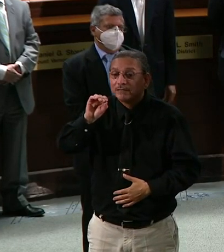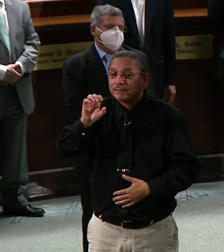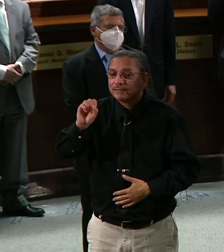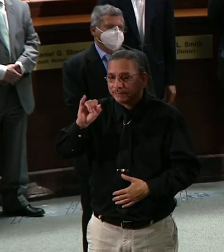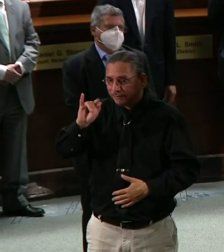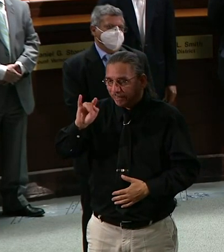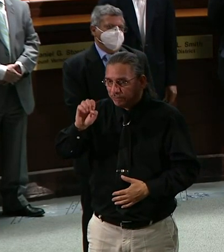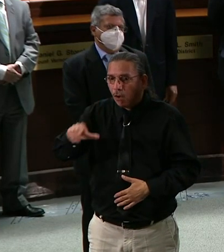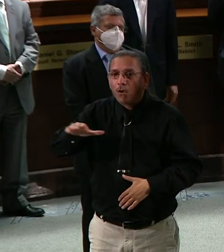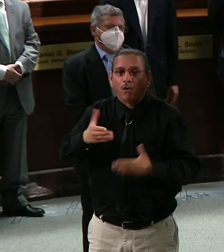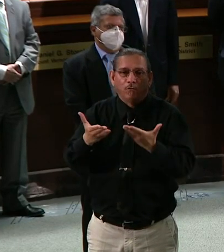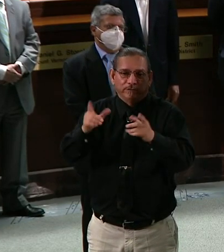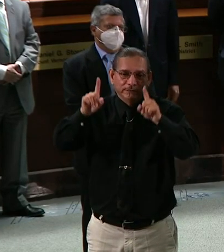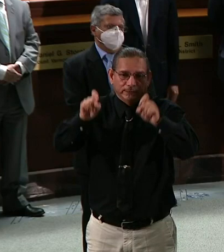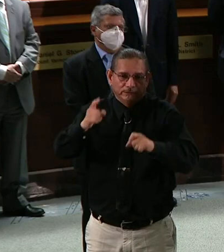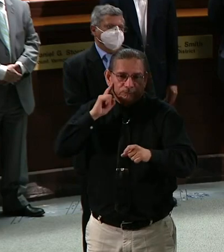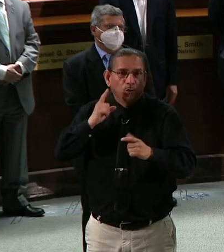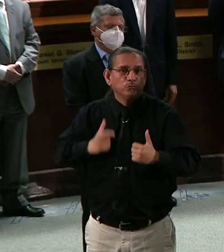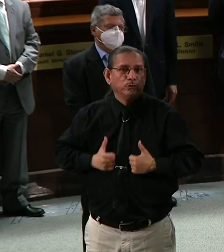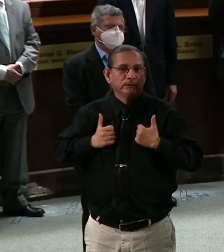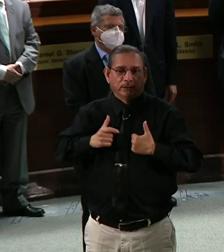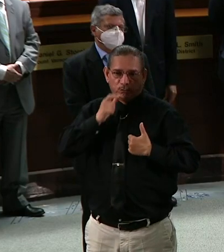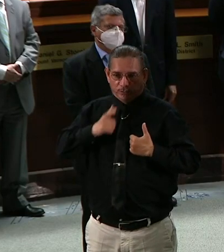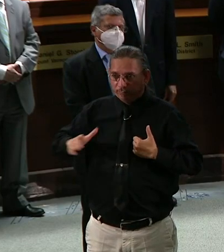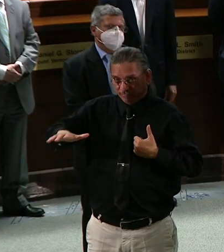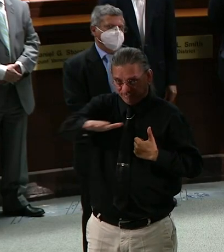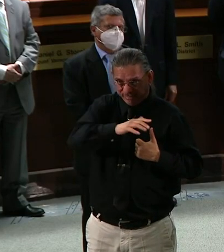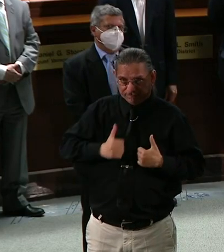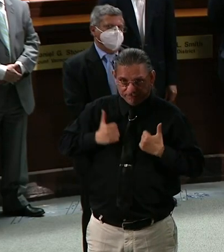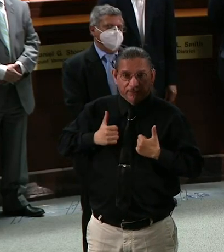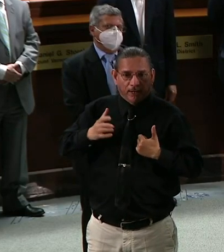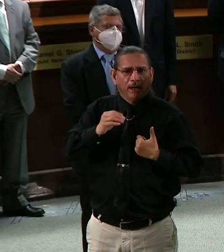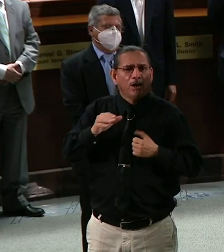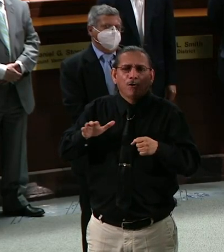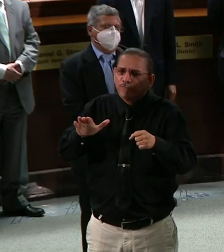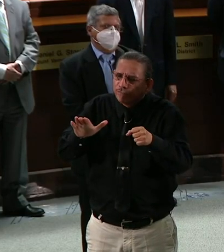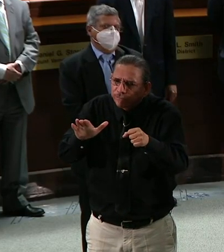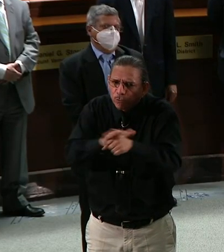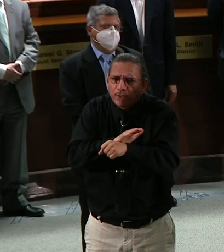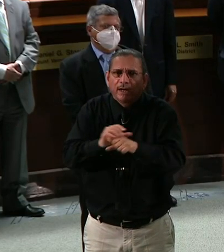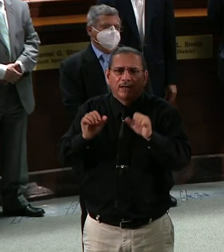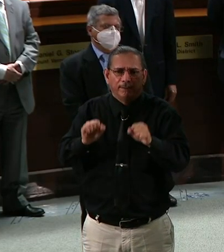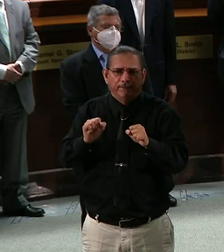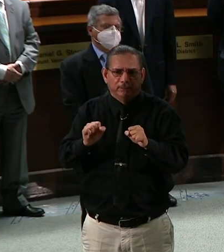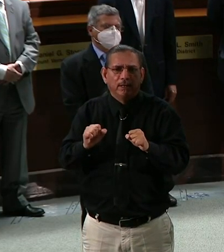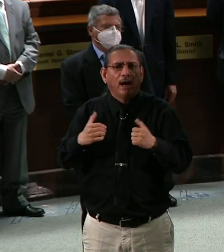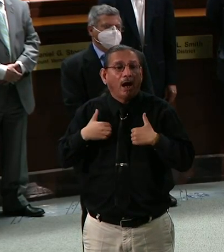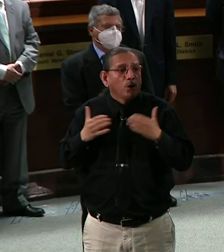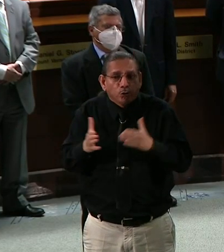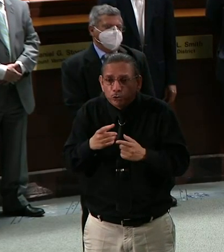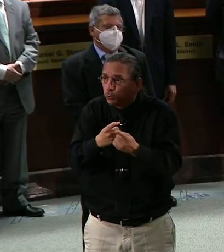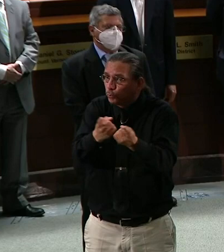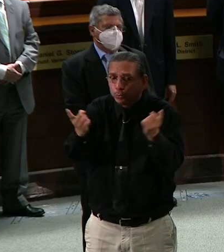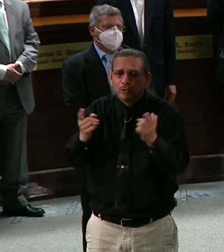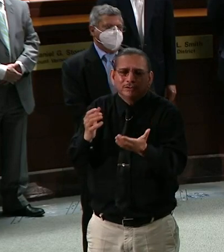TWENTY THREE SITES RIGHT NOW ARE OFFERING TESTING FOR RESIDENTS AND HAVE CAPACITY AND